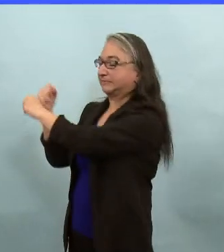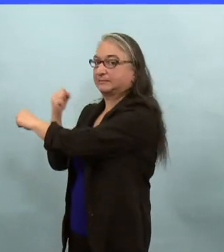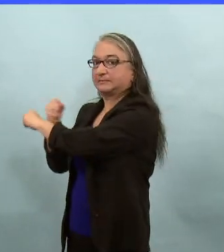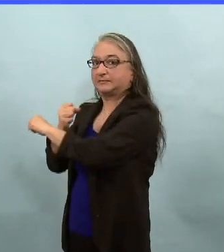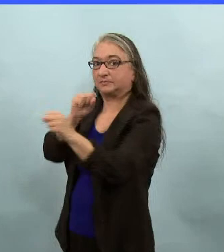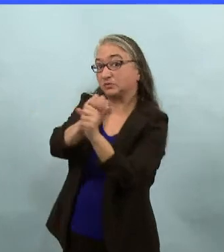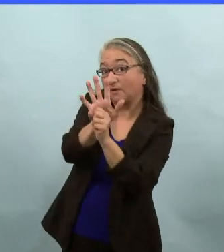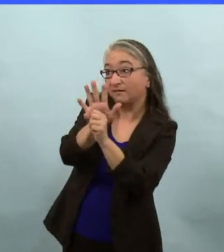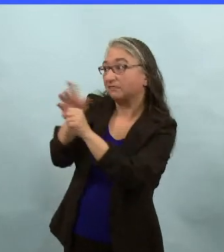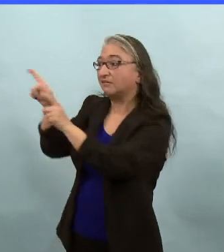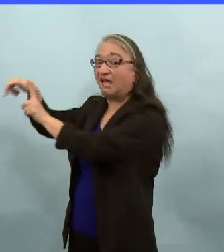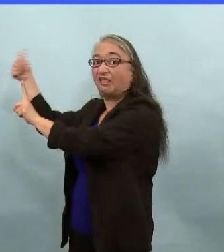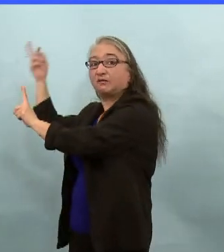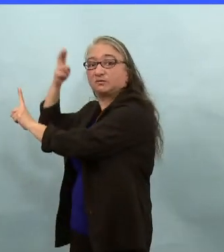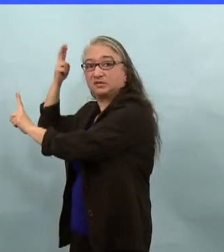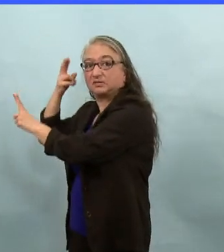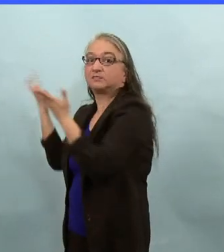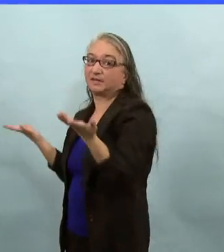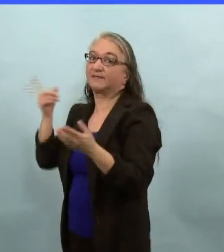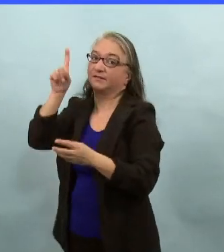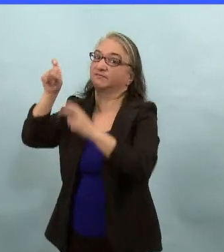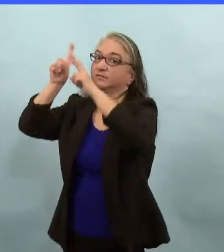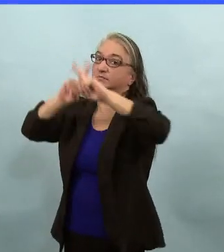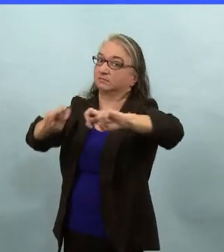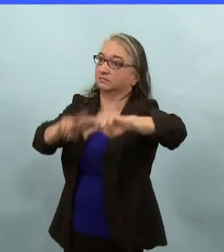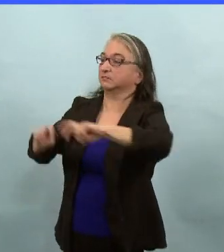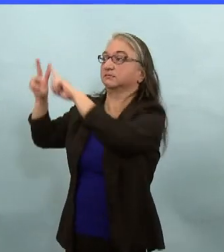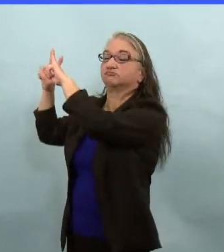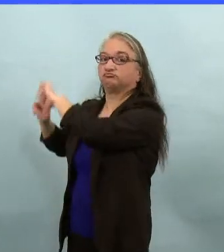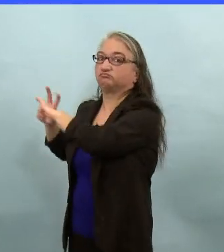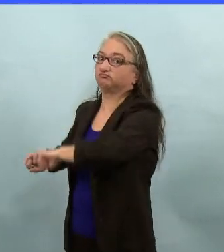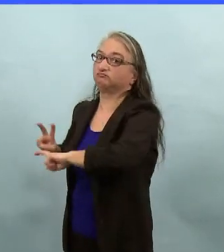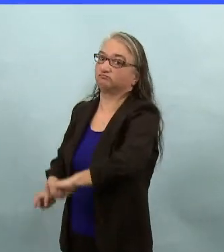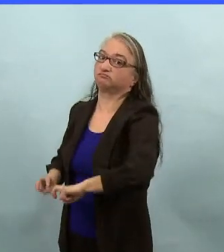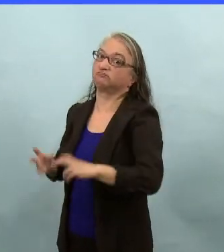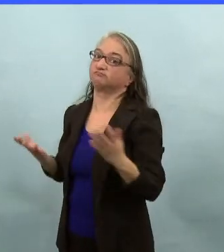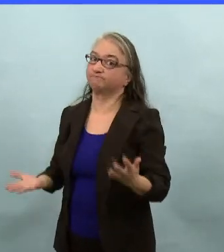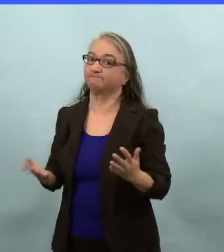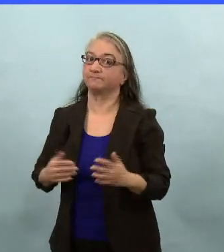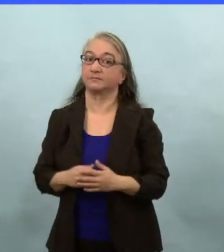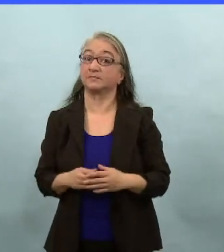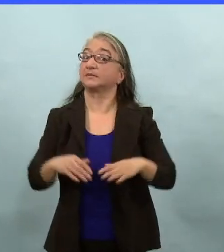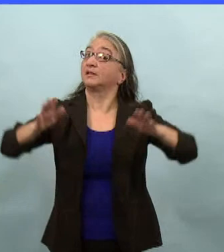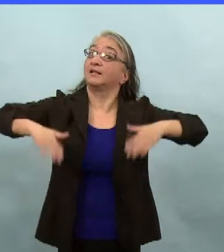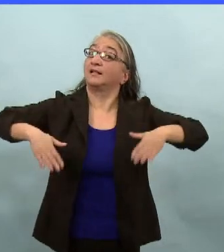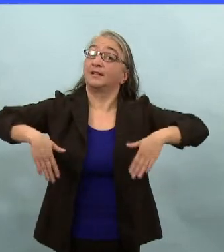us better knowledge and predictions going forward as well so again it'll take some time to tease